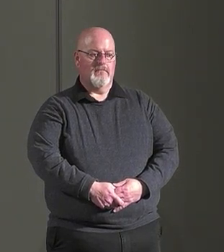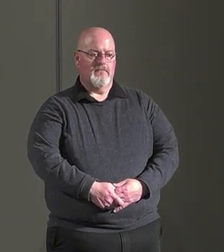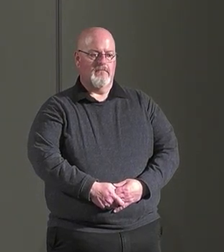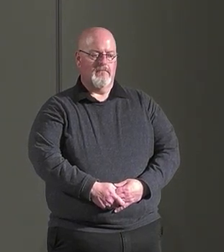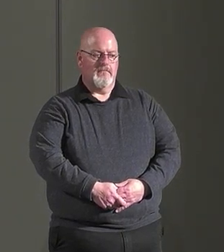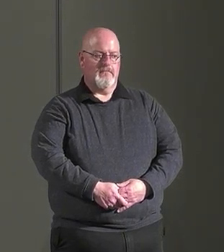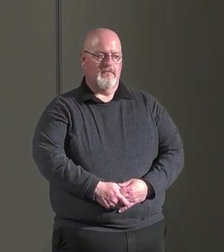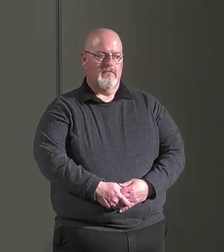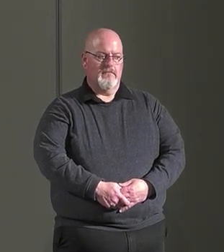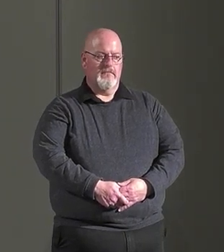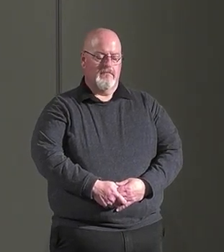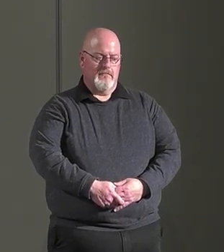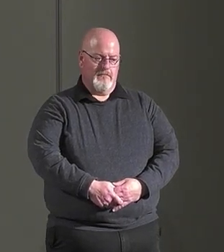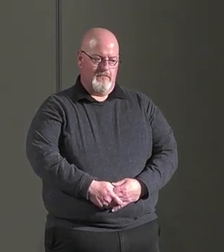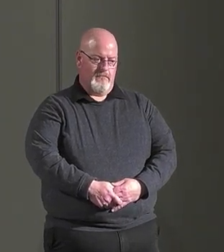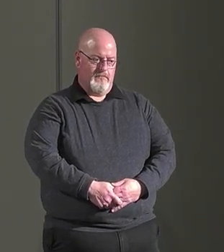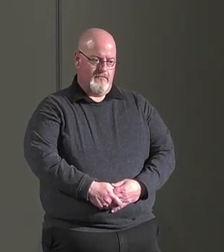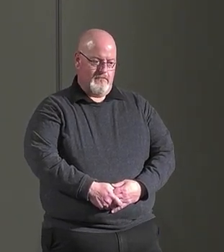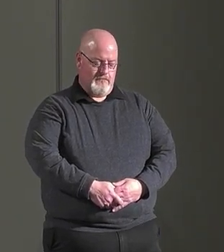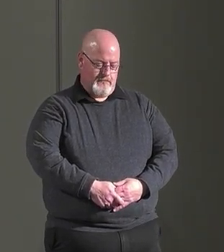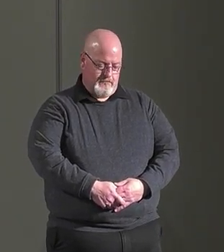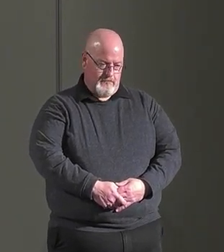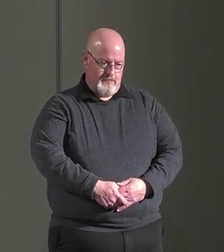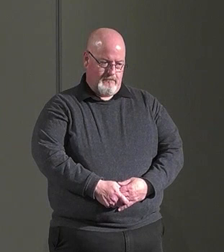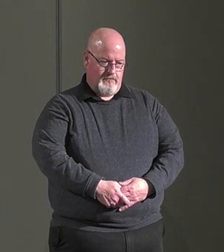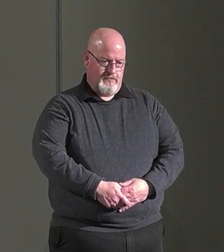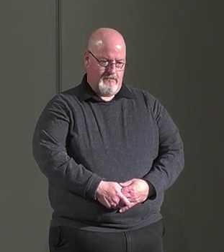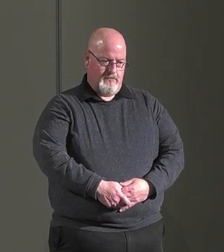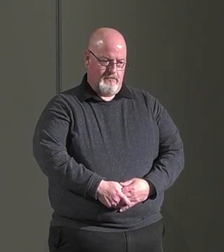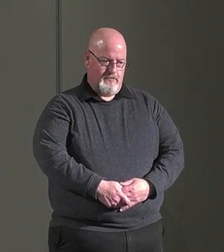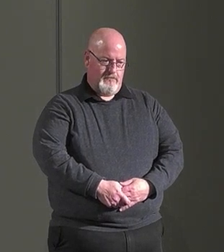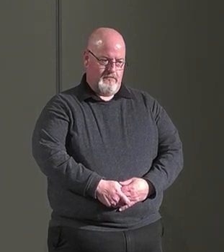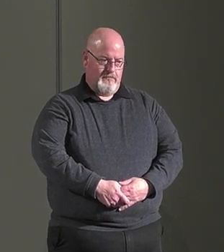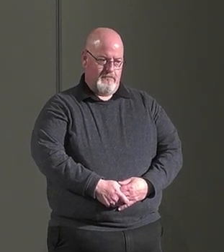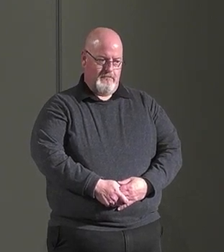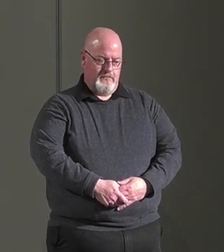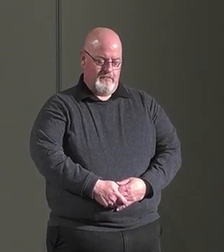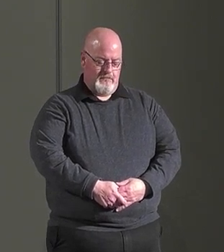rep using American Sign Language, and that would be fantastic for people like myself.